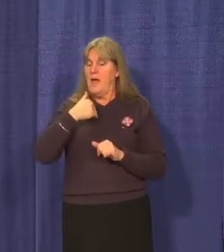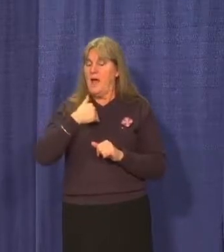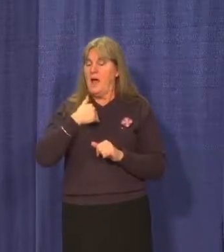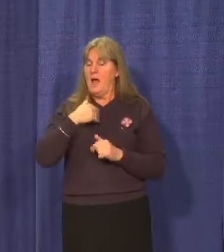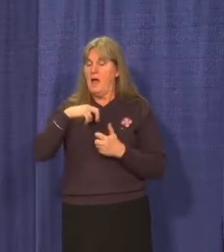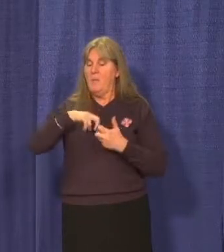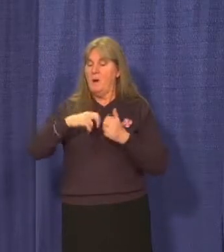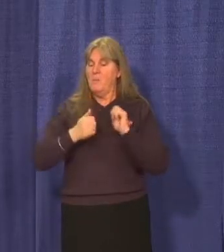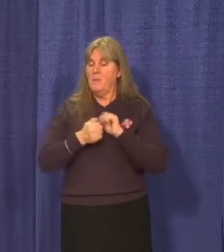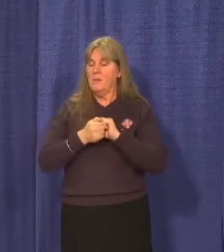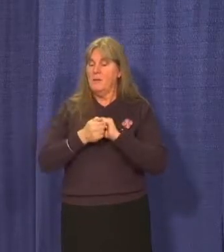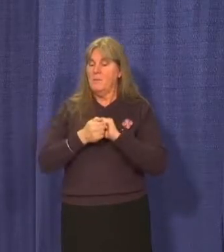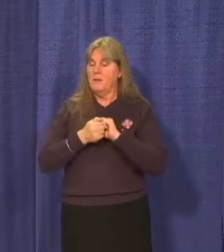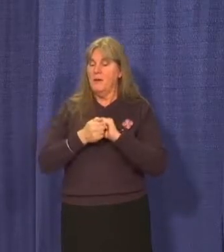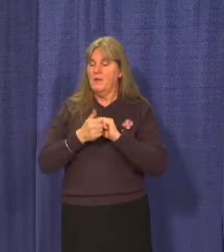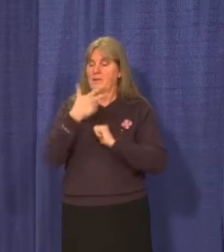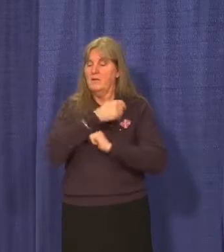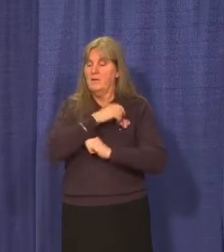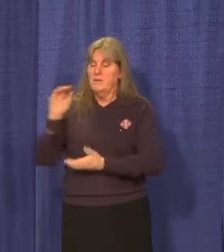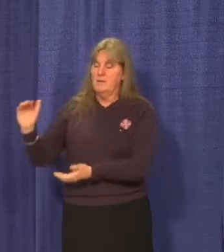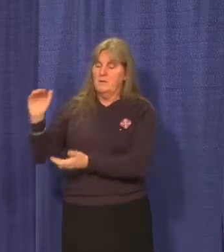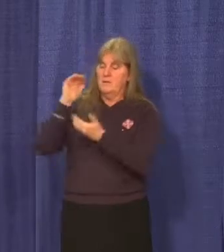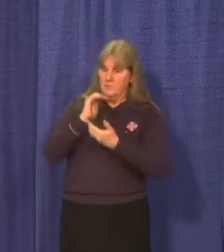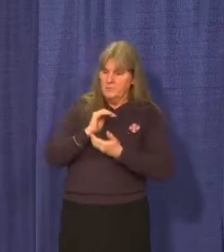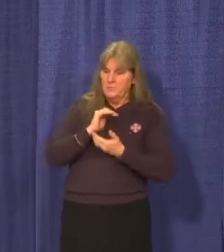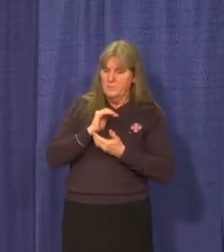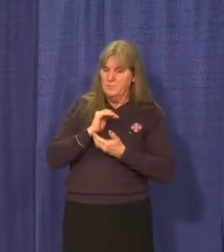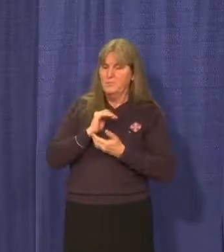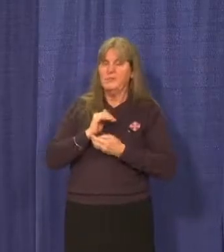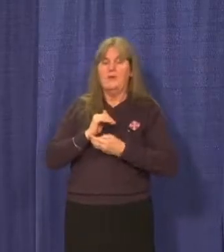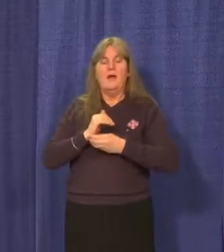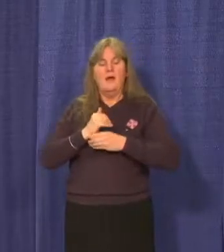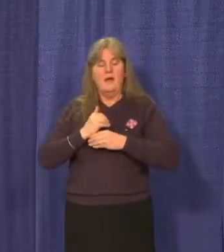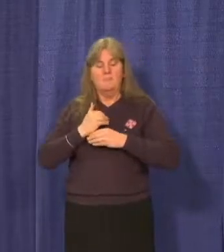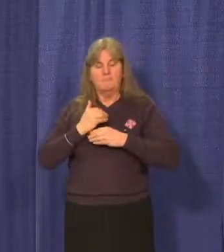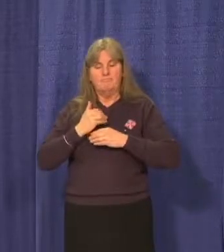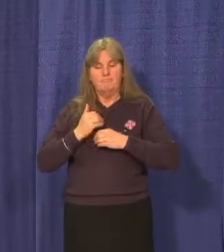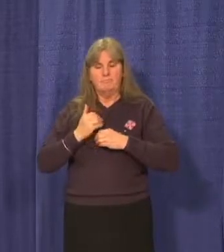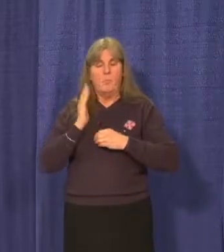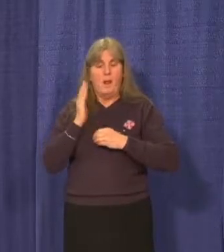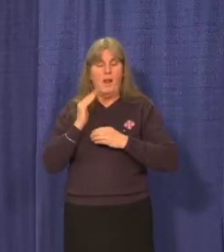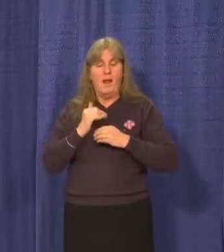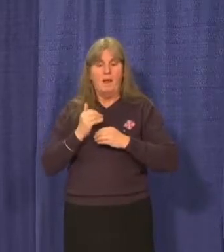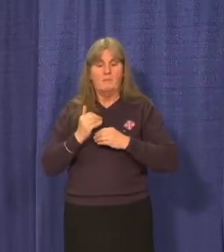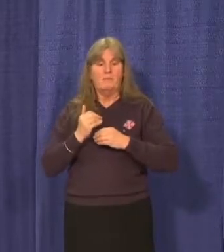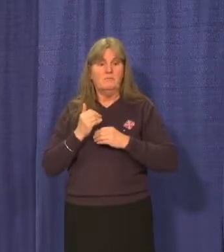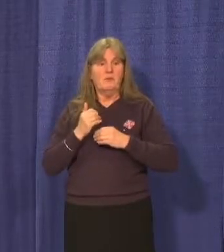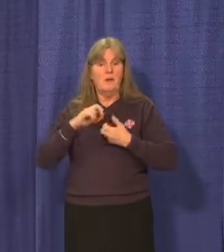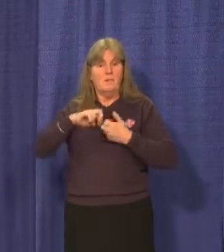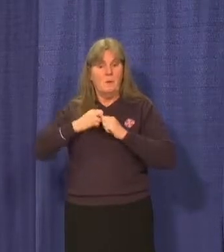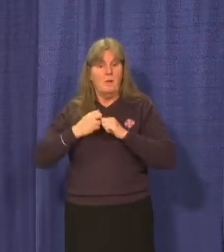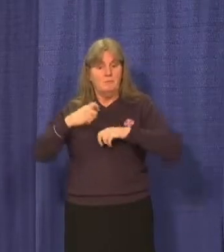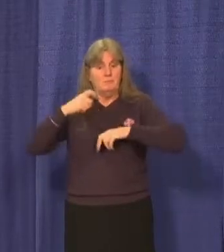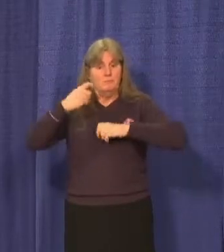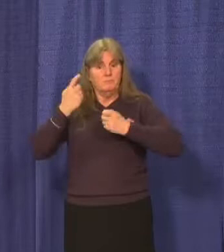issues on the distribution and the timing of the distribution in the first quarter. What I have been seeing from all